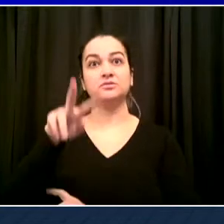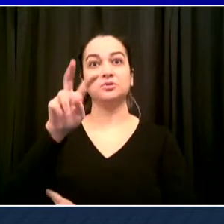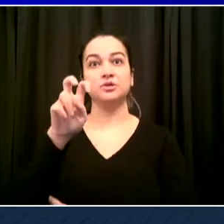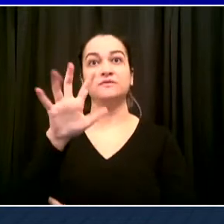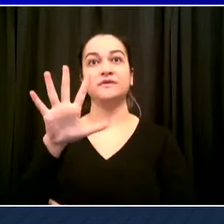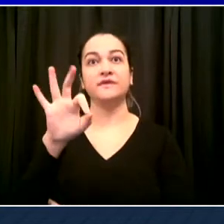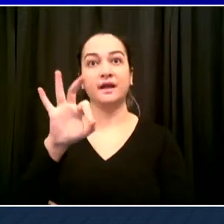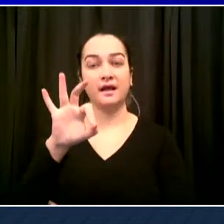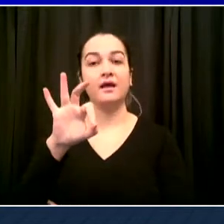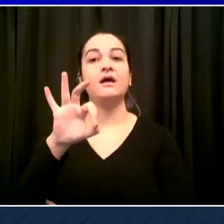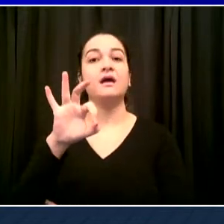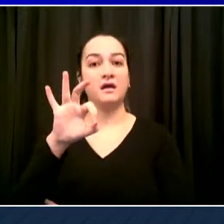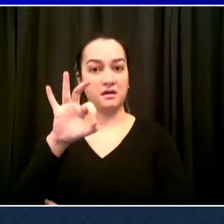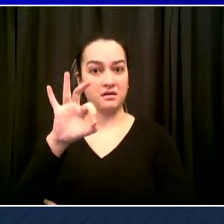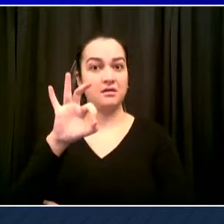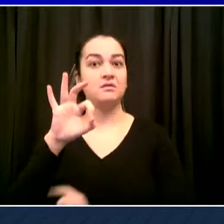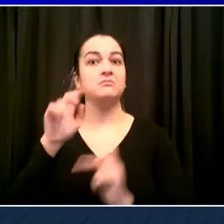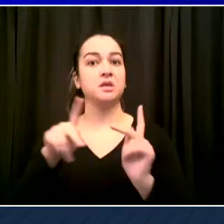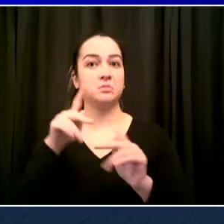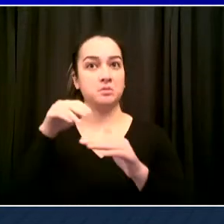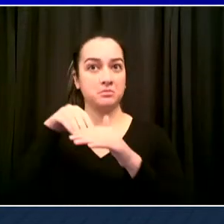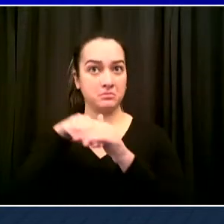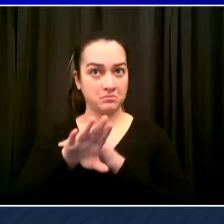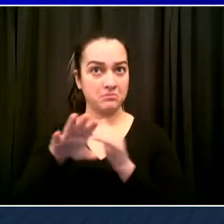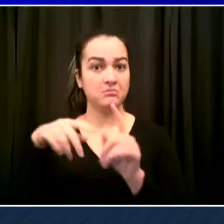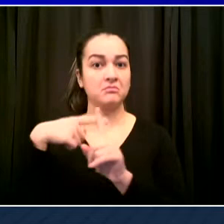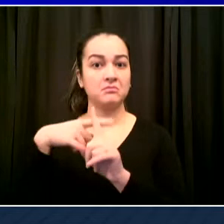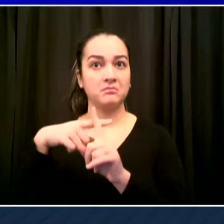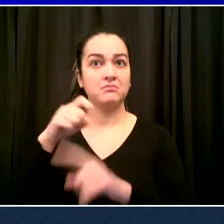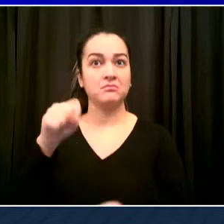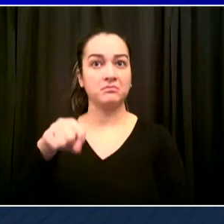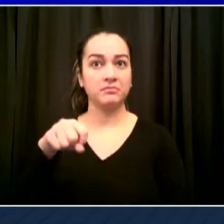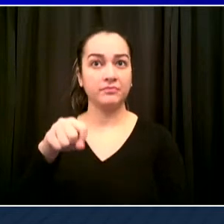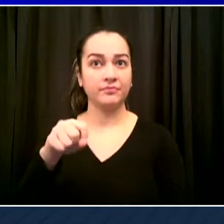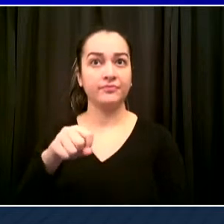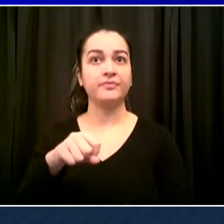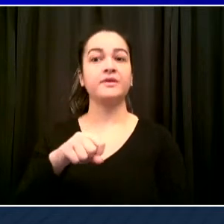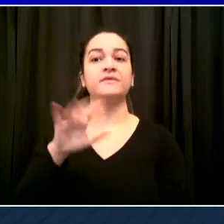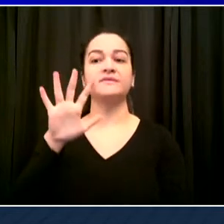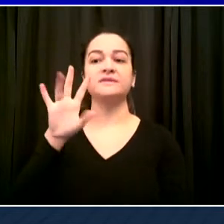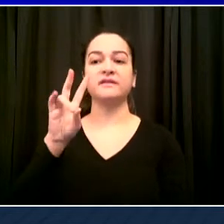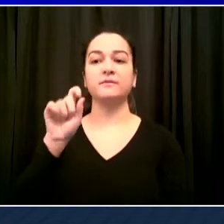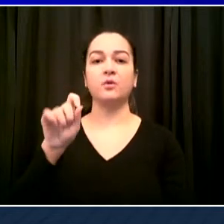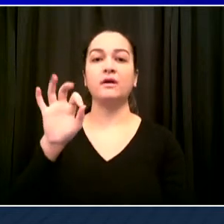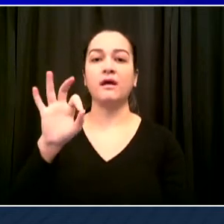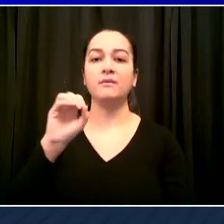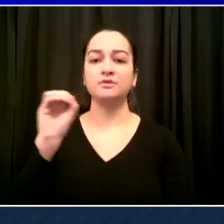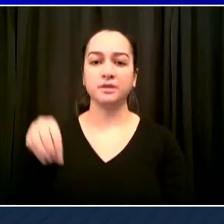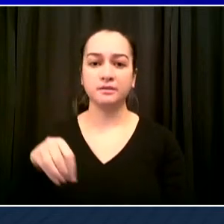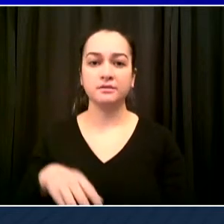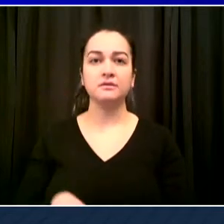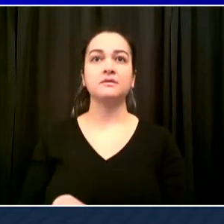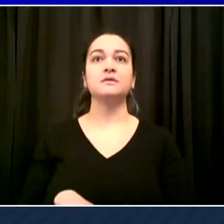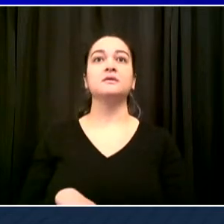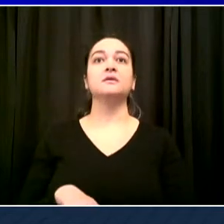THE INDICATORS FOR TODAY, NUMBER ONE, DAILY NUMBER OF PEOPLE ADMITTED TO HOSPITALS FOR SUSPECTED COVID- 259 PATIENTS.